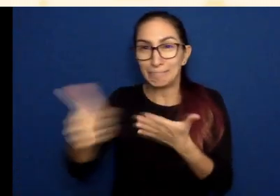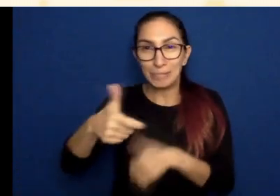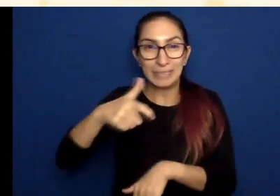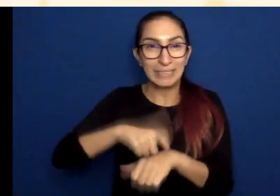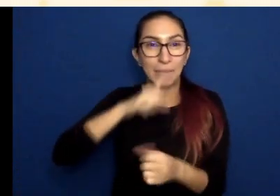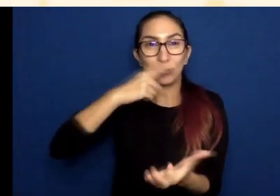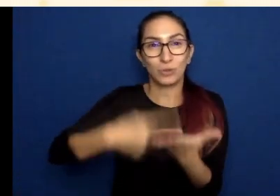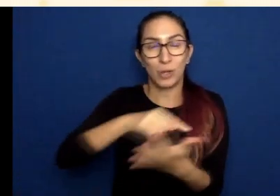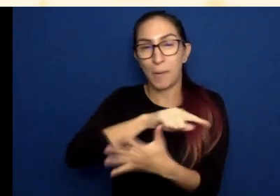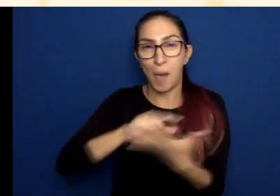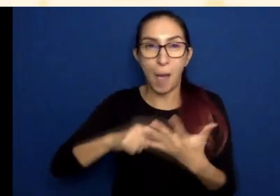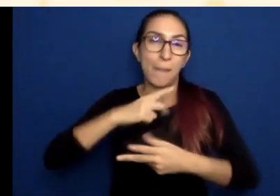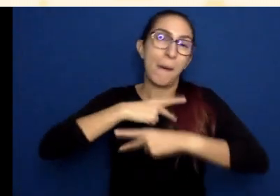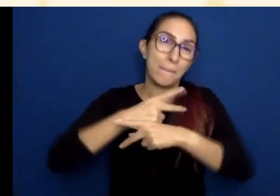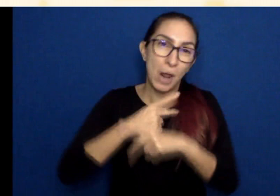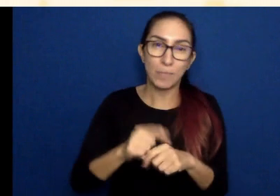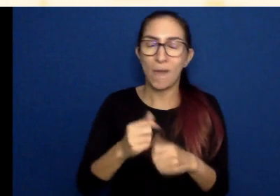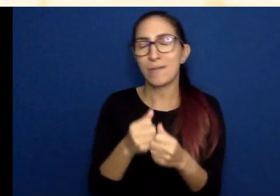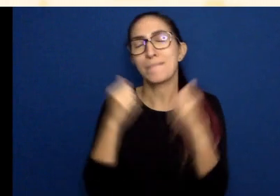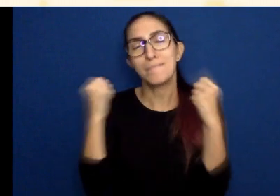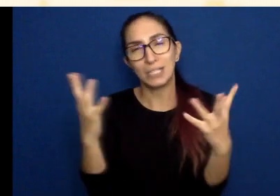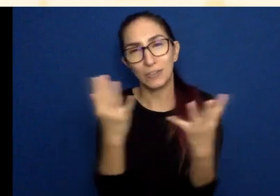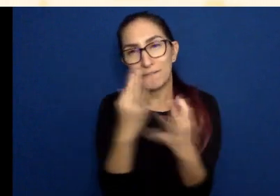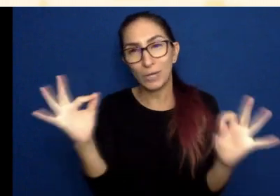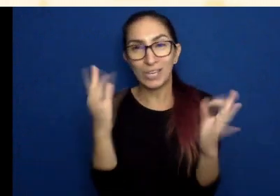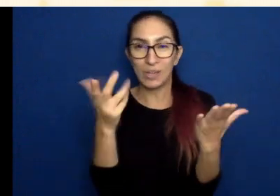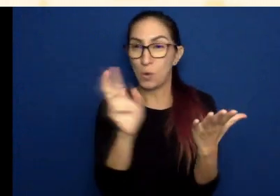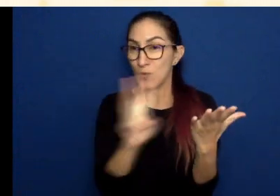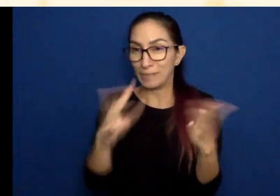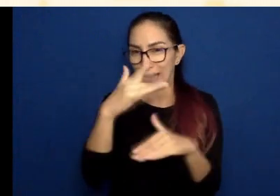but we have a whole bunch of free products on the website. So please check them out.